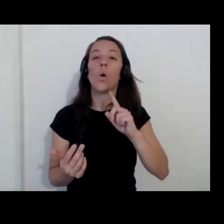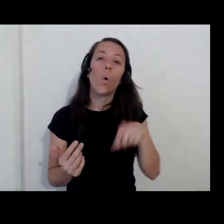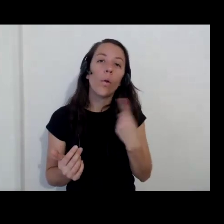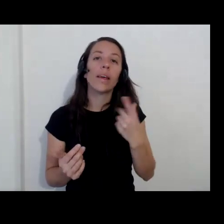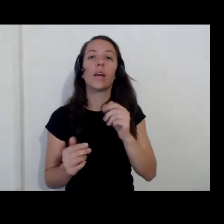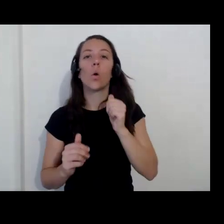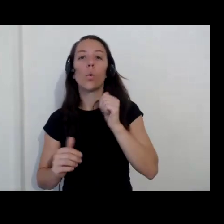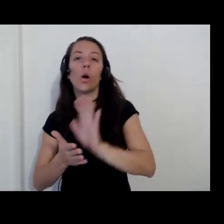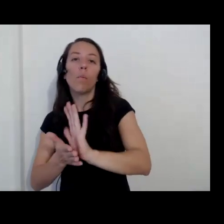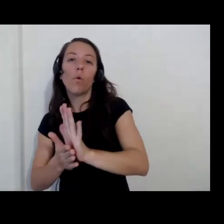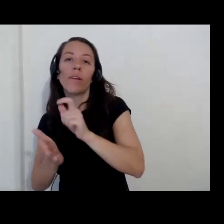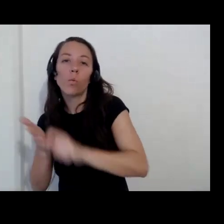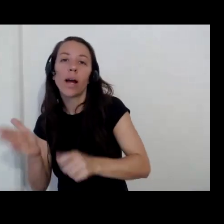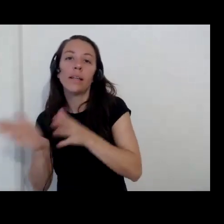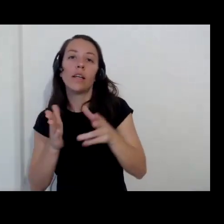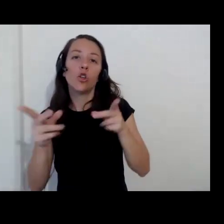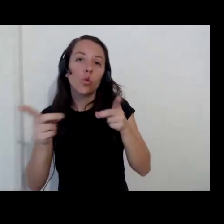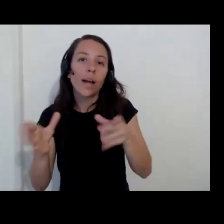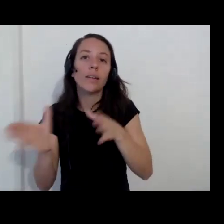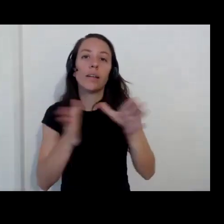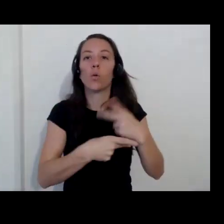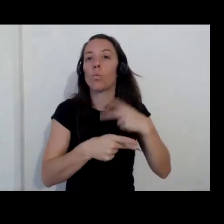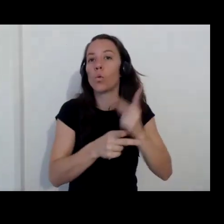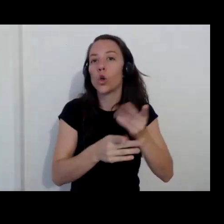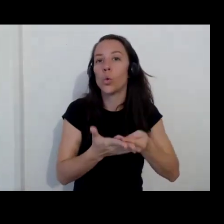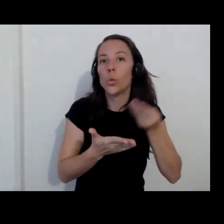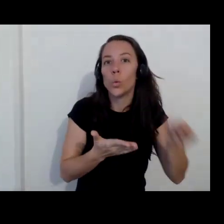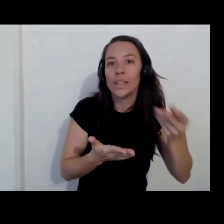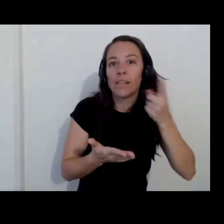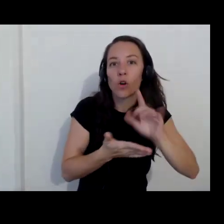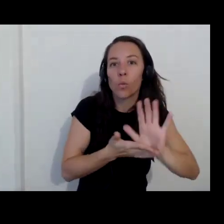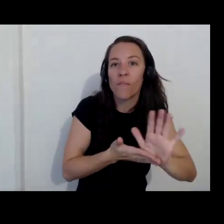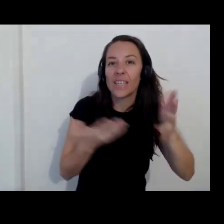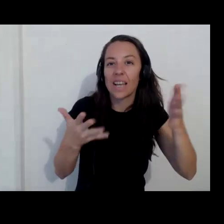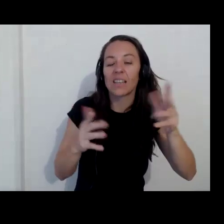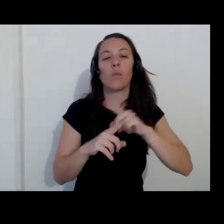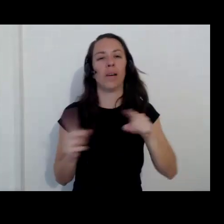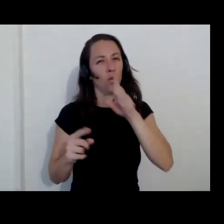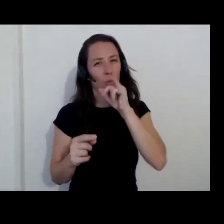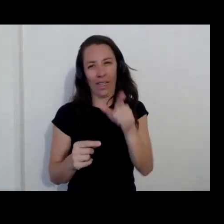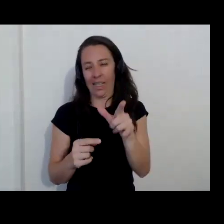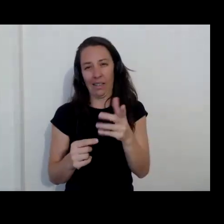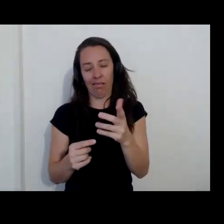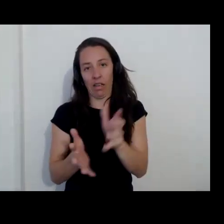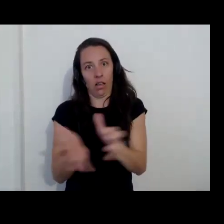directing or producing however it's so much more expansive than we initially think.